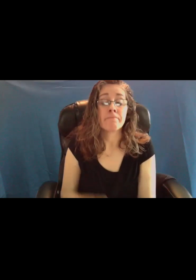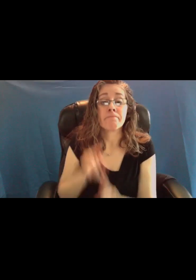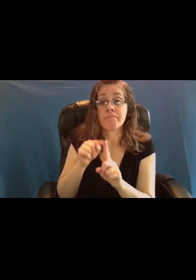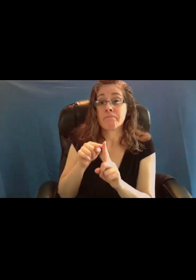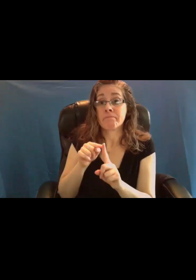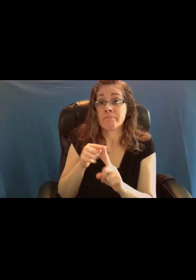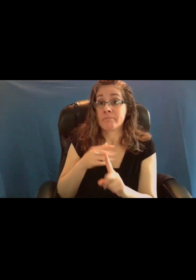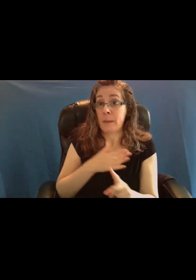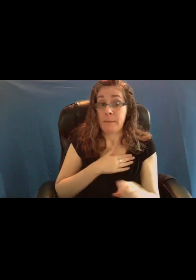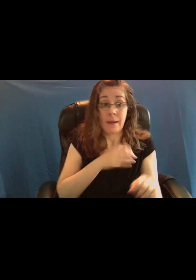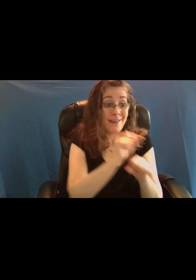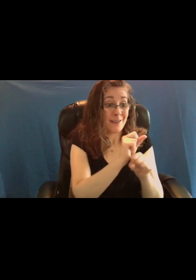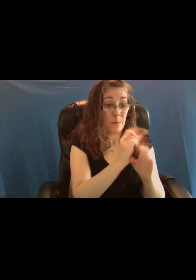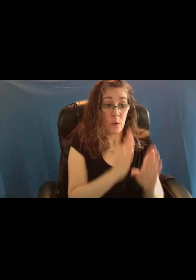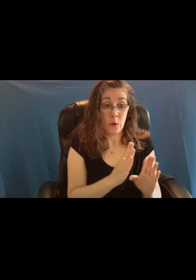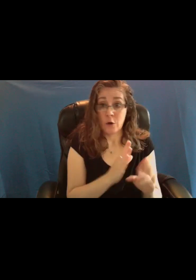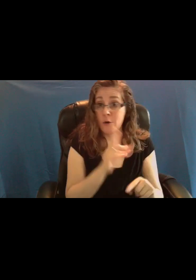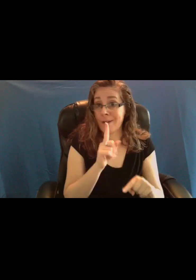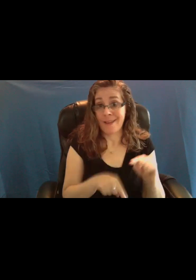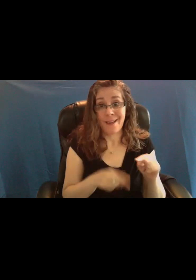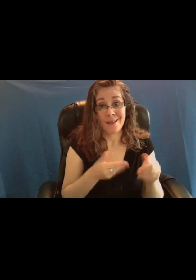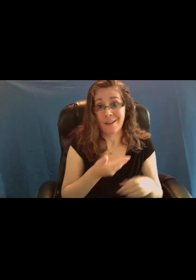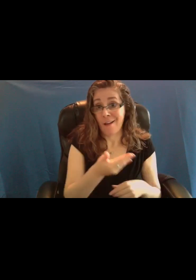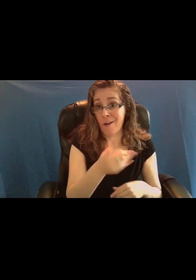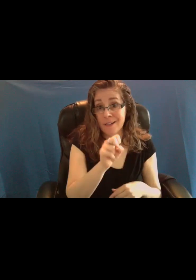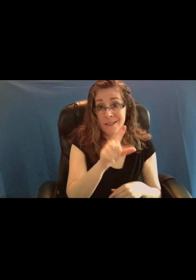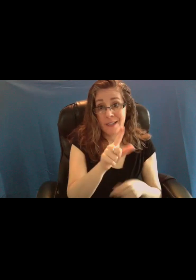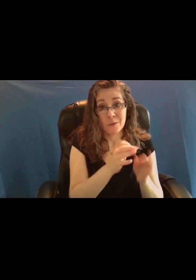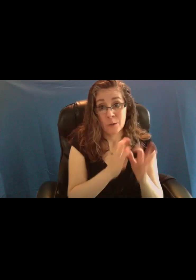hire an ASL interpreter to work with me 40 hours a week,